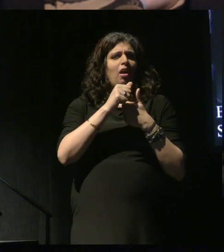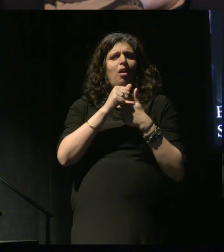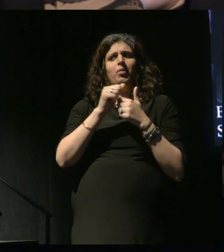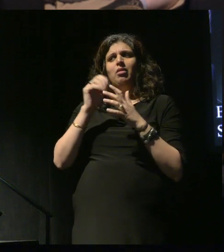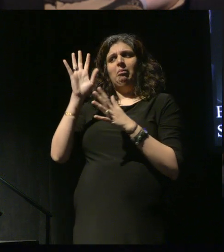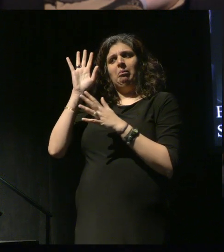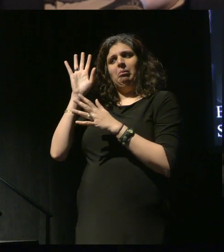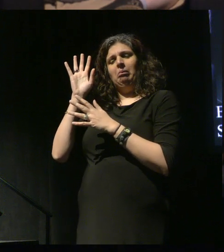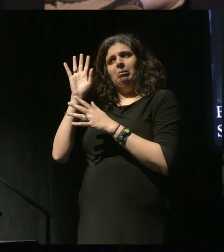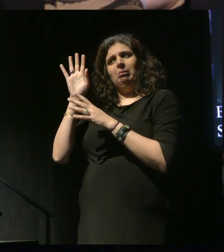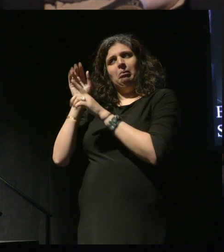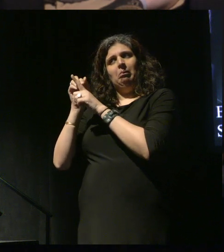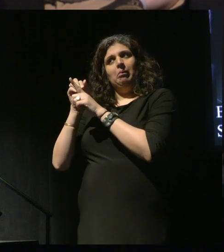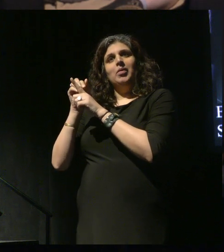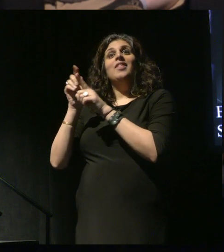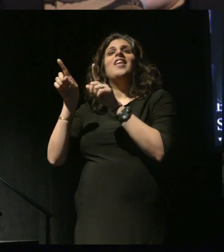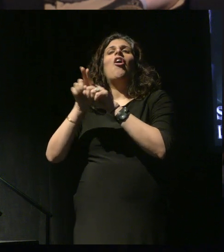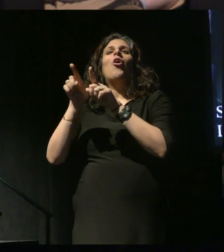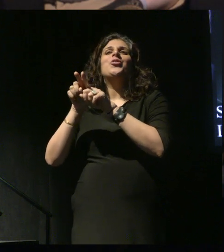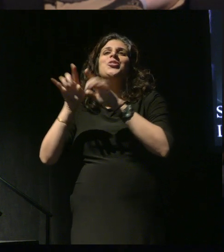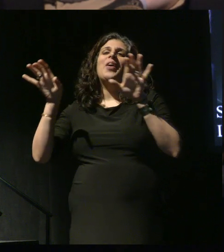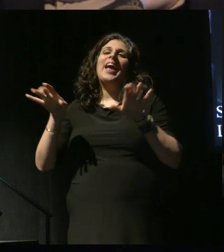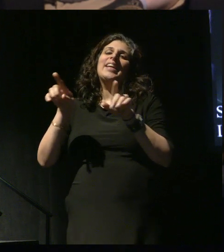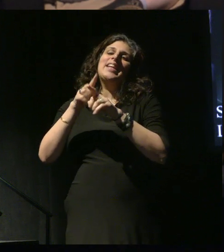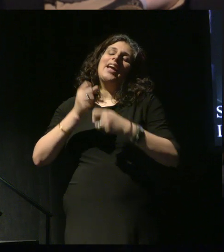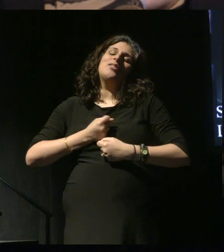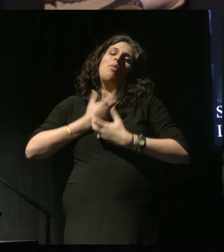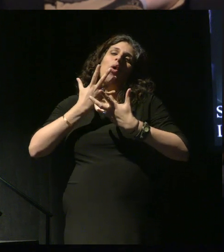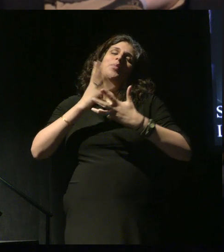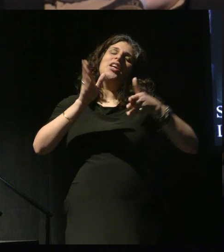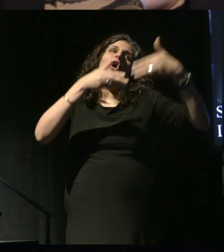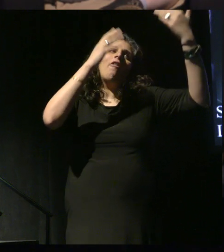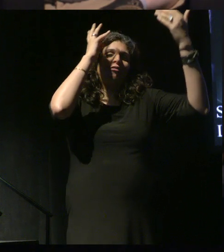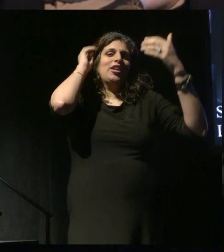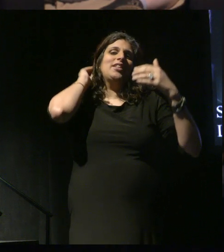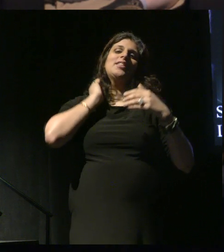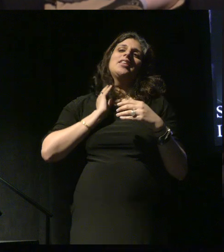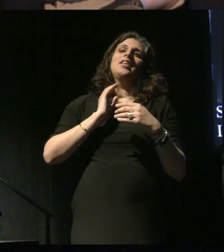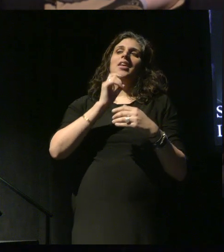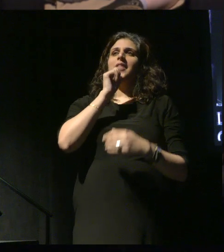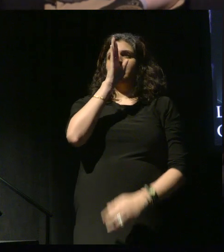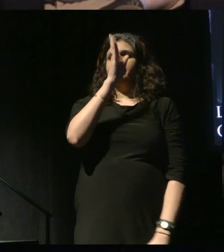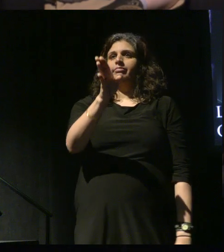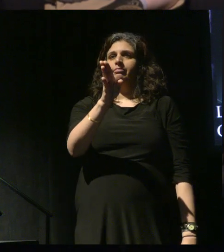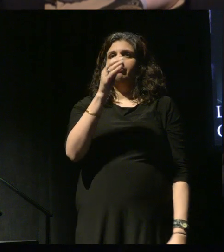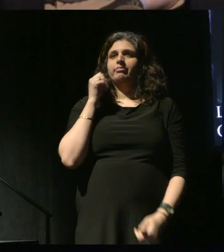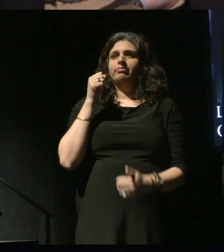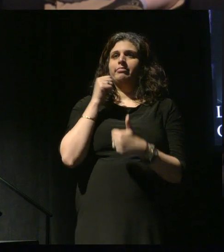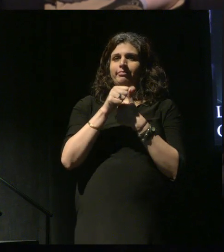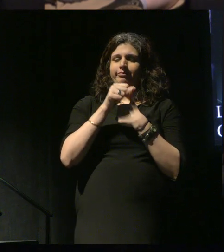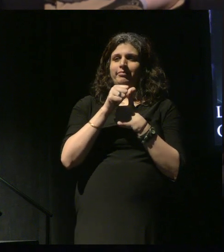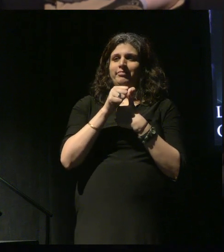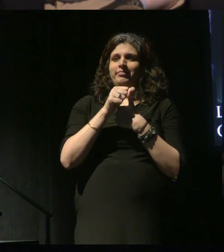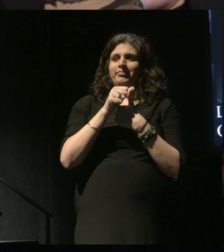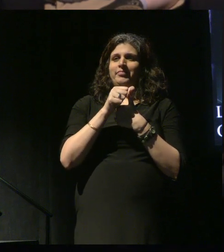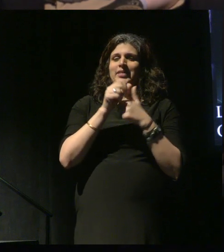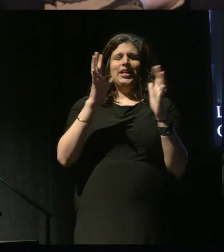also function as poems. - Yes. And offerings, they're not straightforward letters. They're these pieces of great beauty.